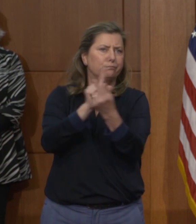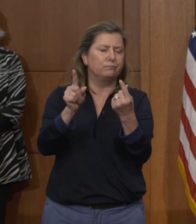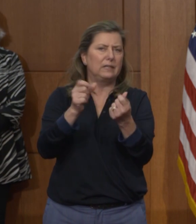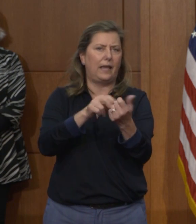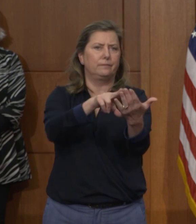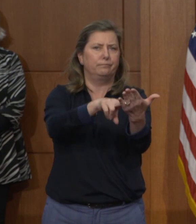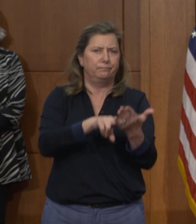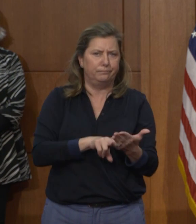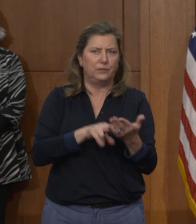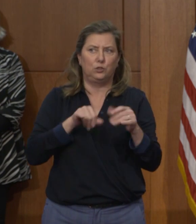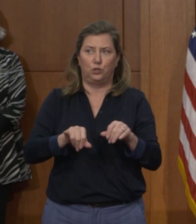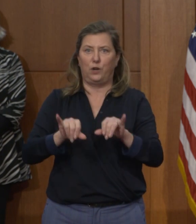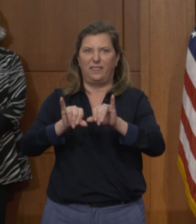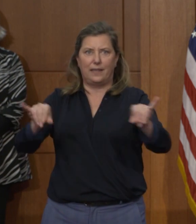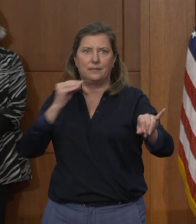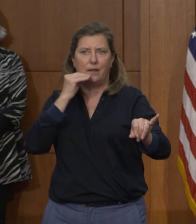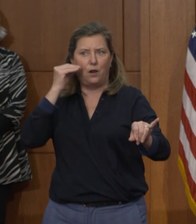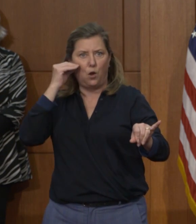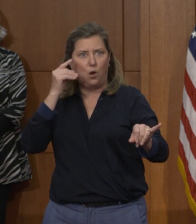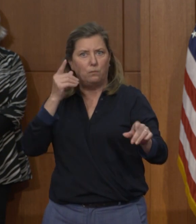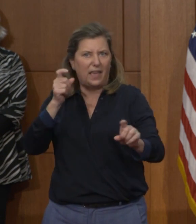Kansas running and you did the double elections in November. Um,